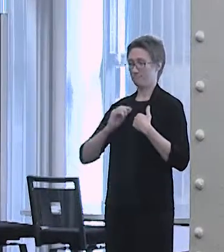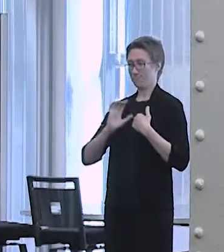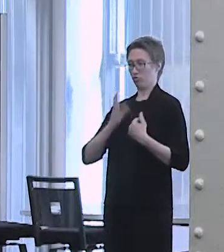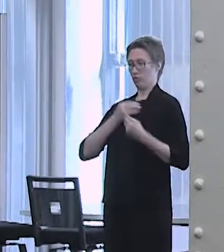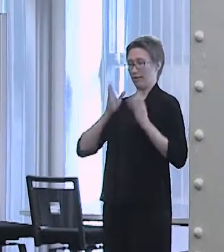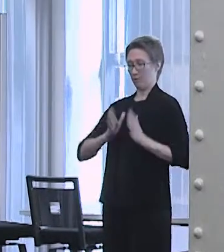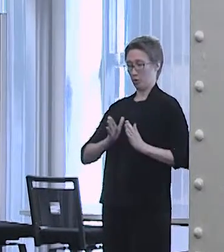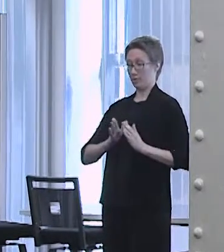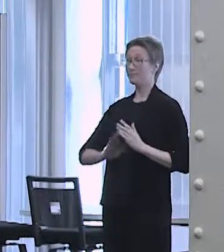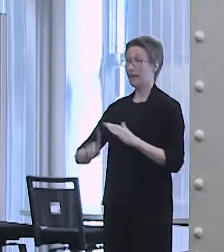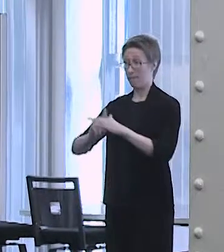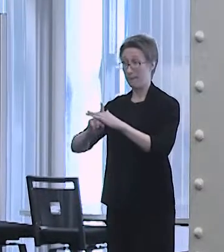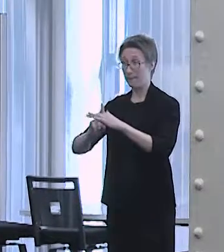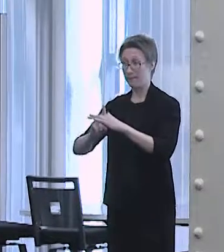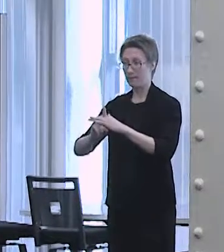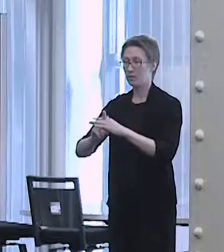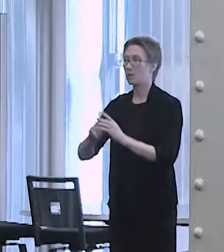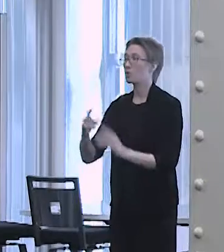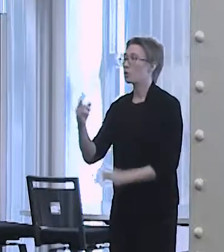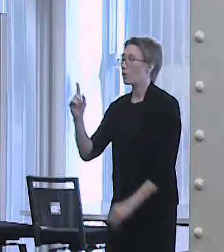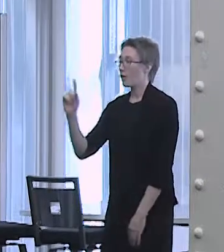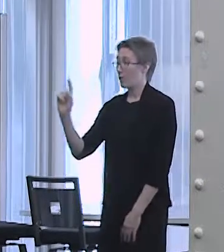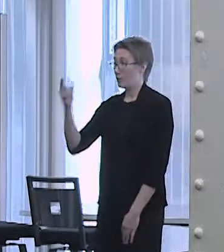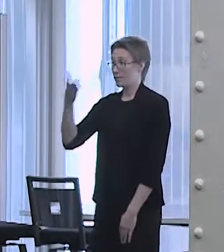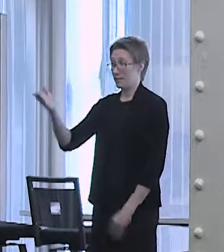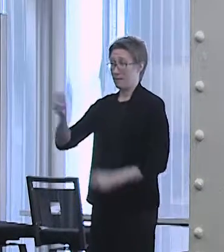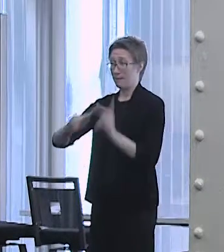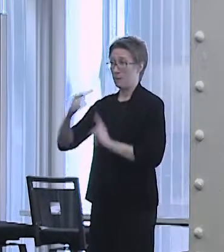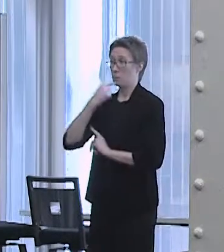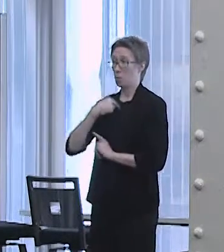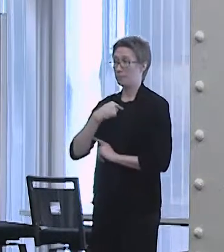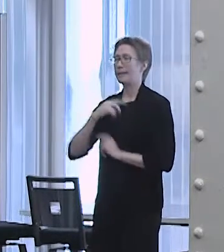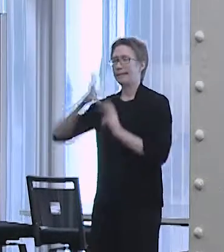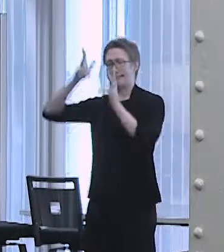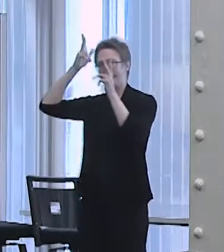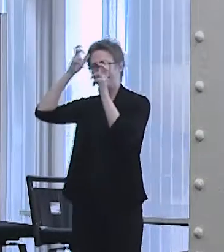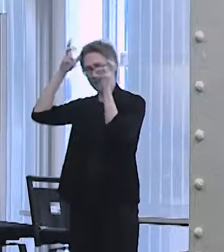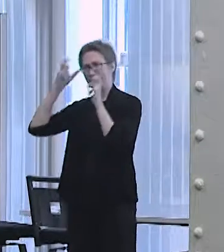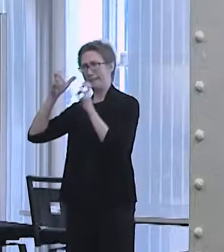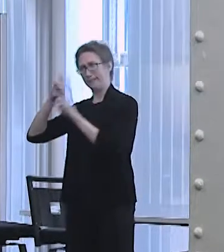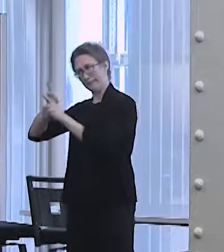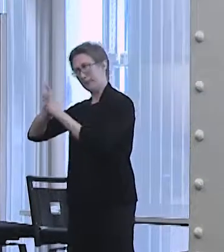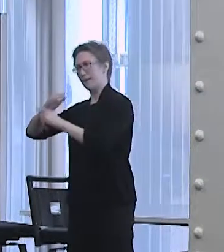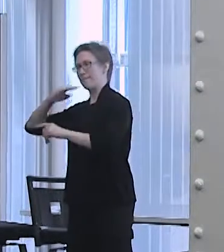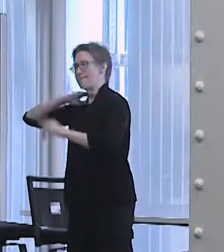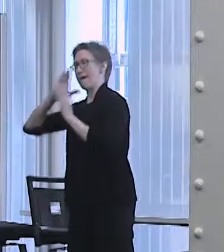"Satan is a liar." Come on, is that what you need to hear?